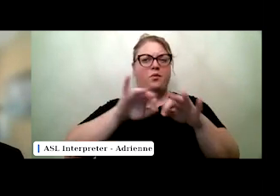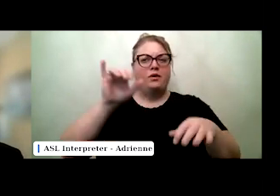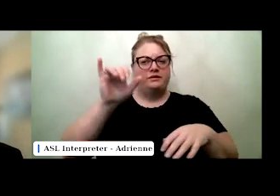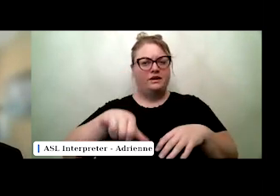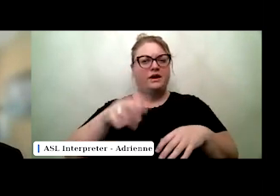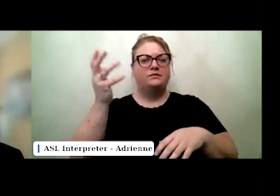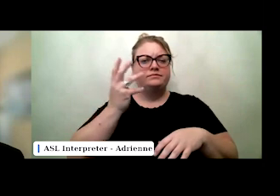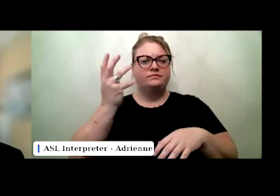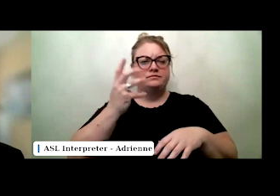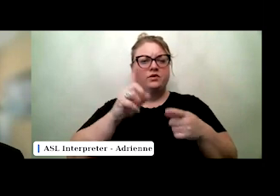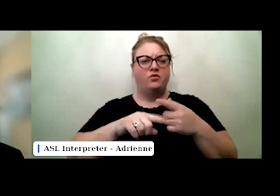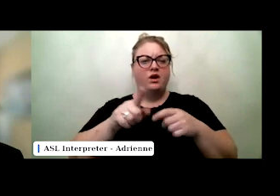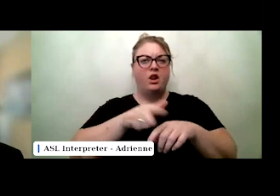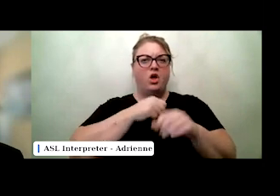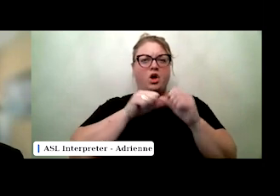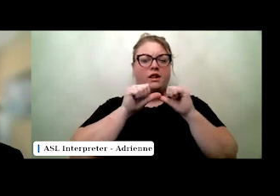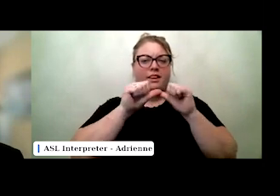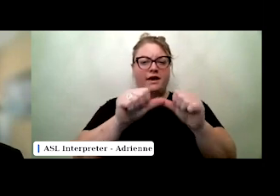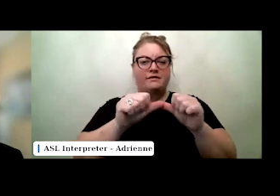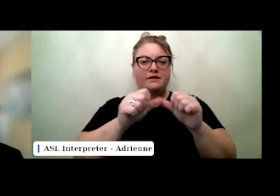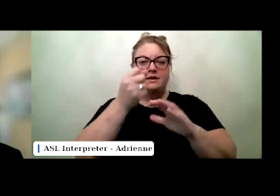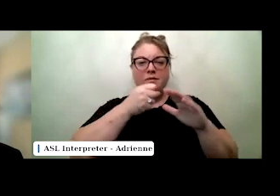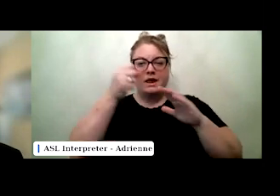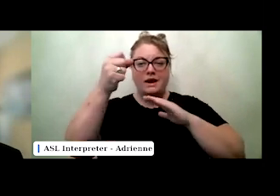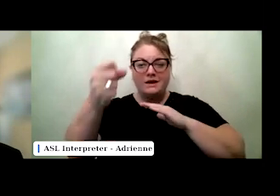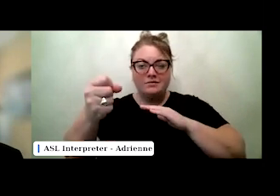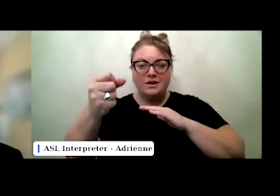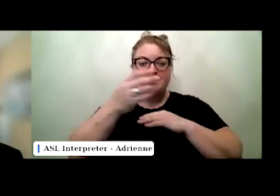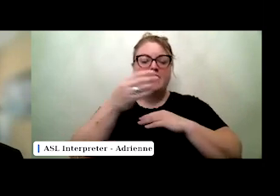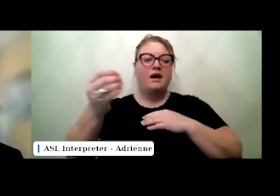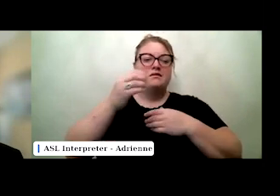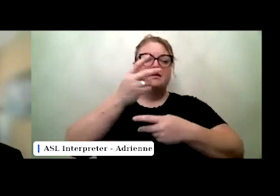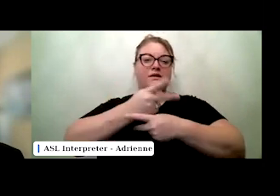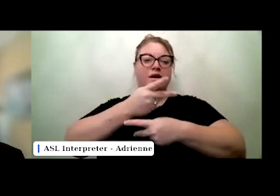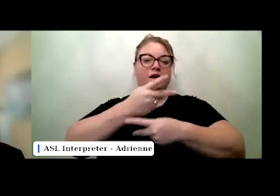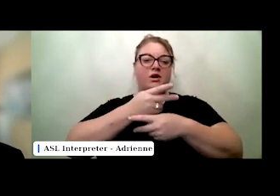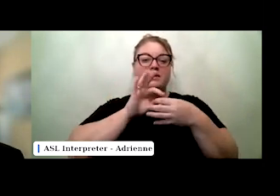To a long, lasting placement and and care, relationship.